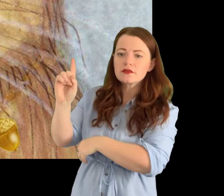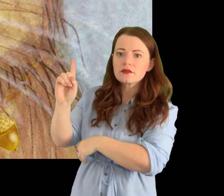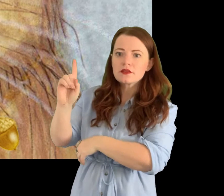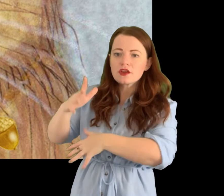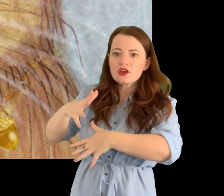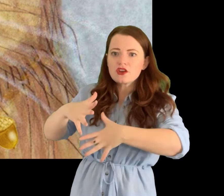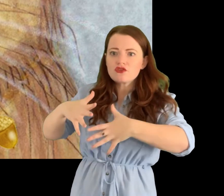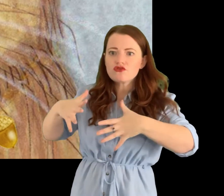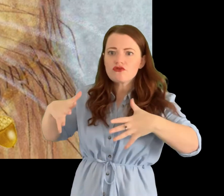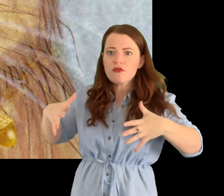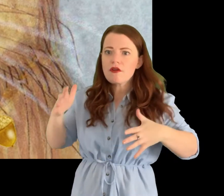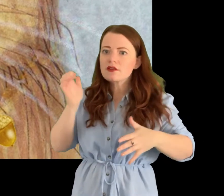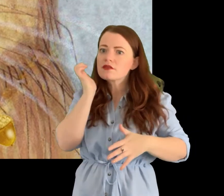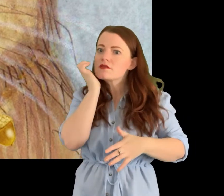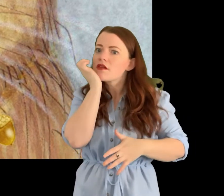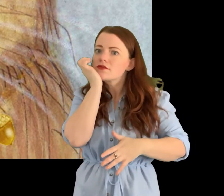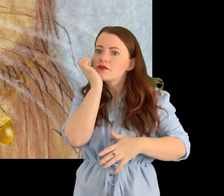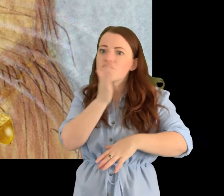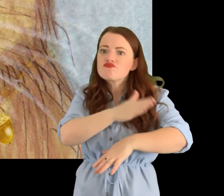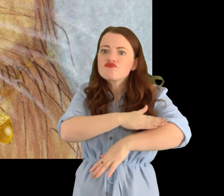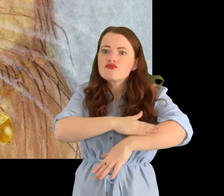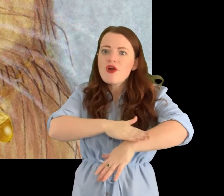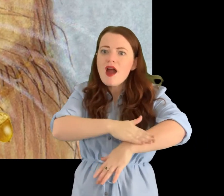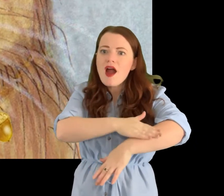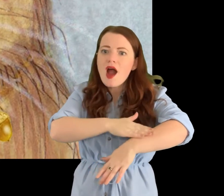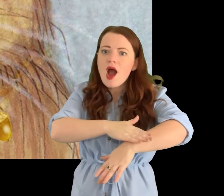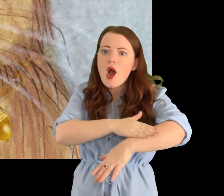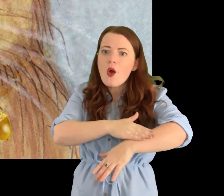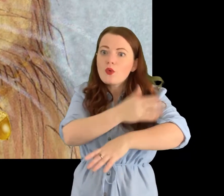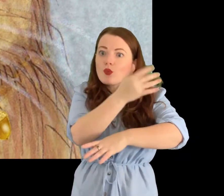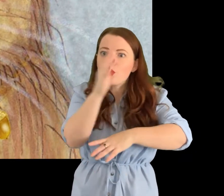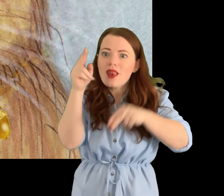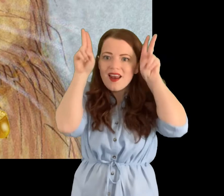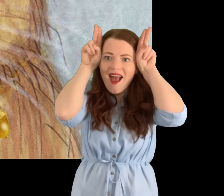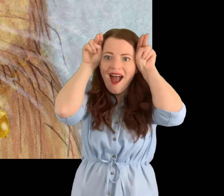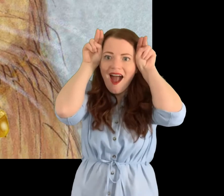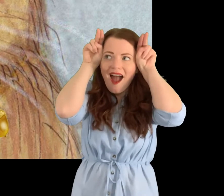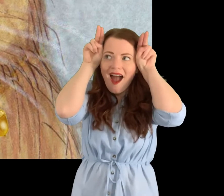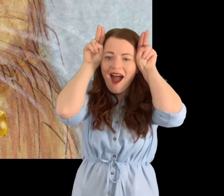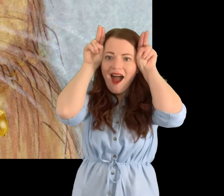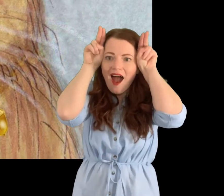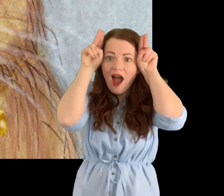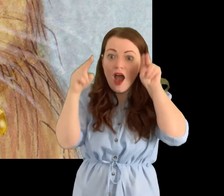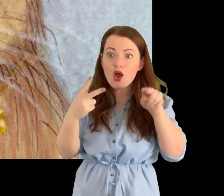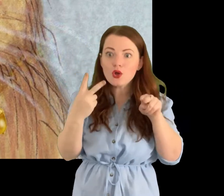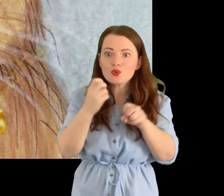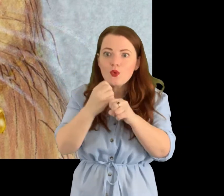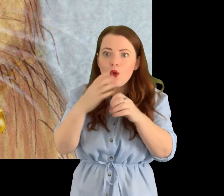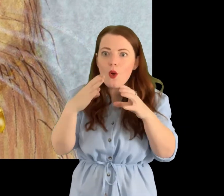A giant nut-brown woodland hare Around its neck two golden acorns